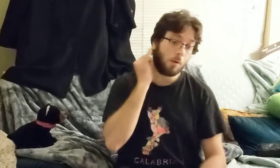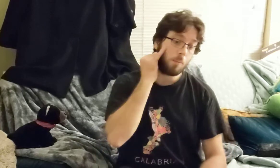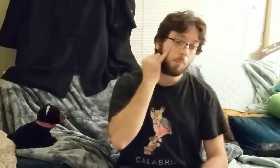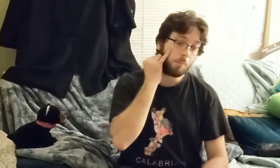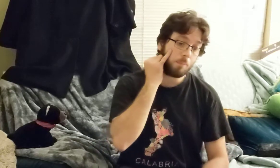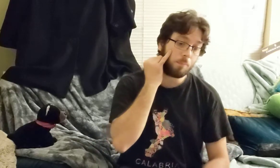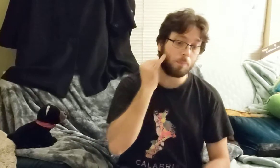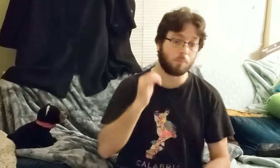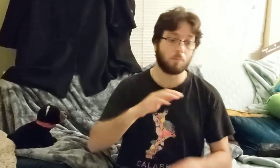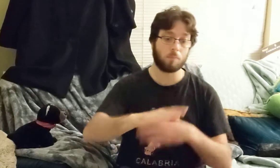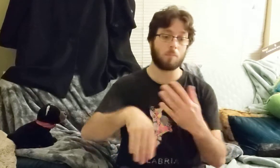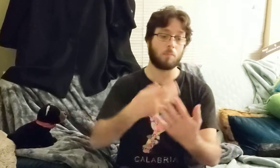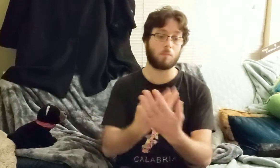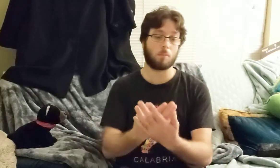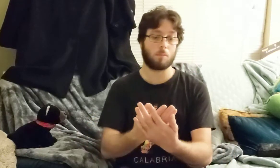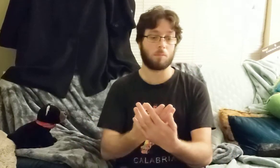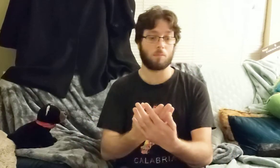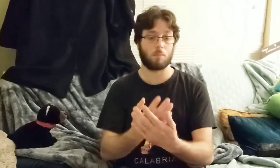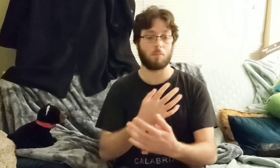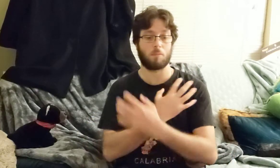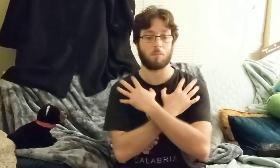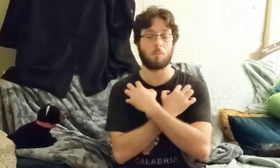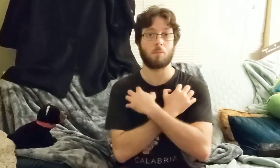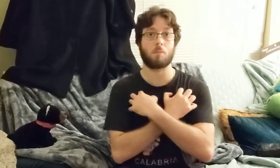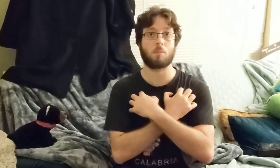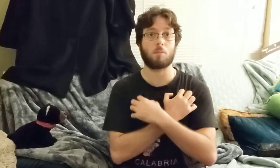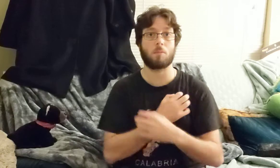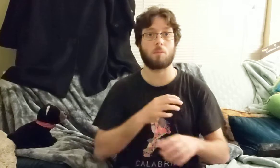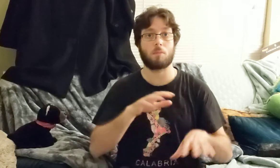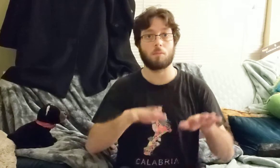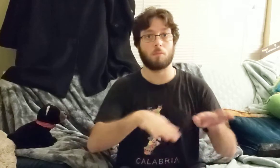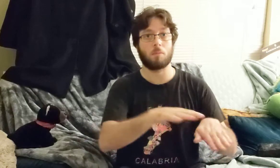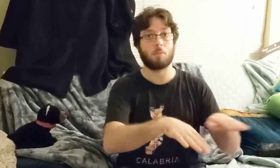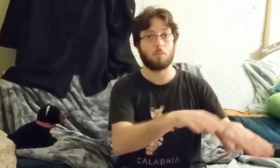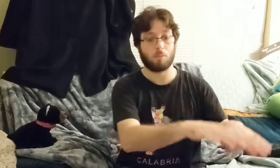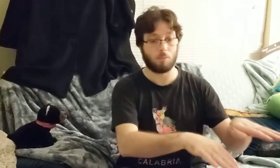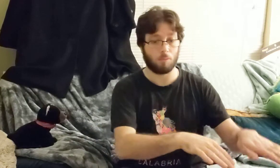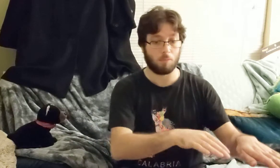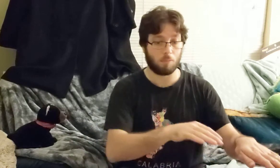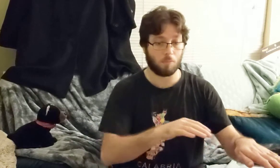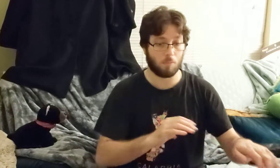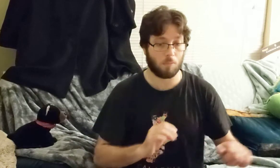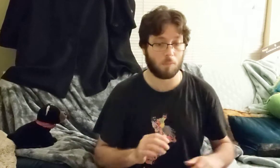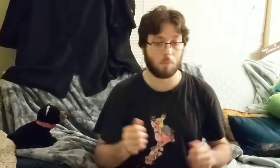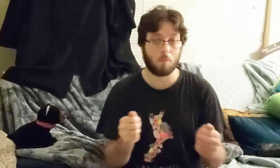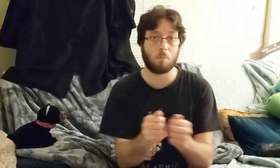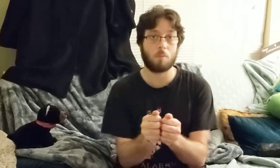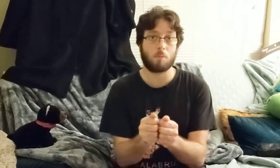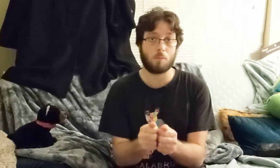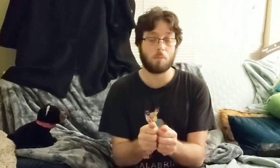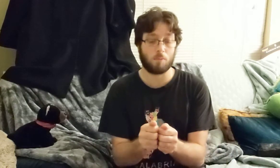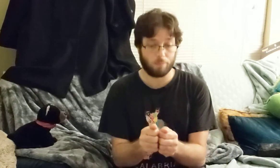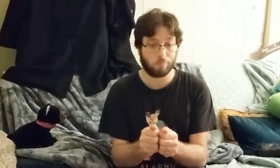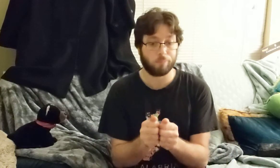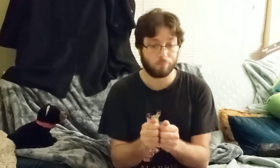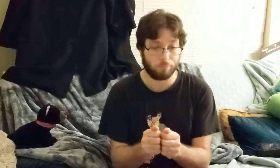IF ALL BEAR WALK TOGETHER